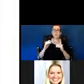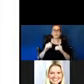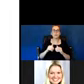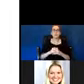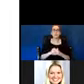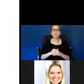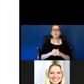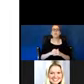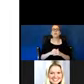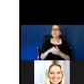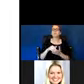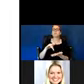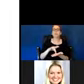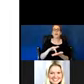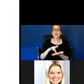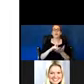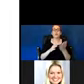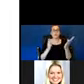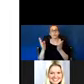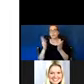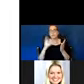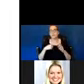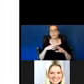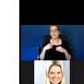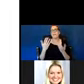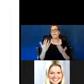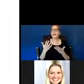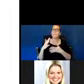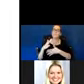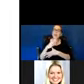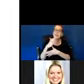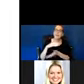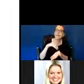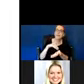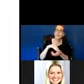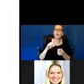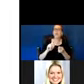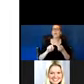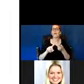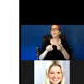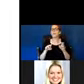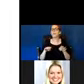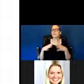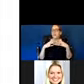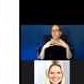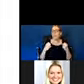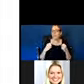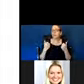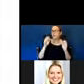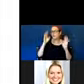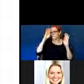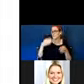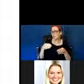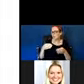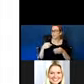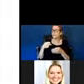we provide basic primary care, behavioral health with a focus on treating substance use disorders